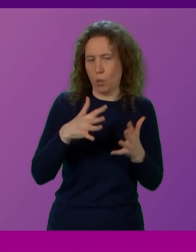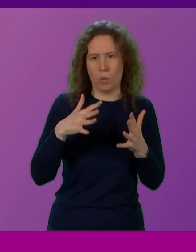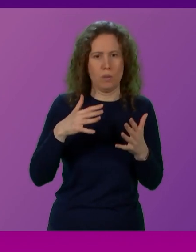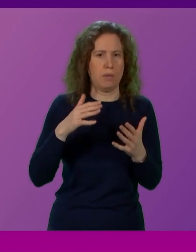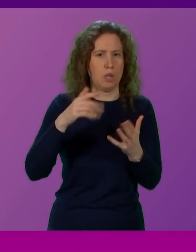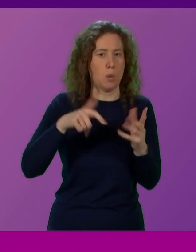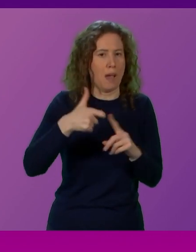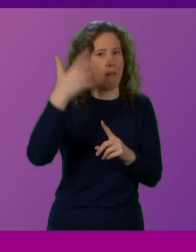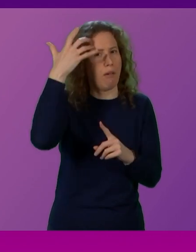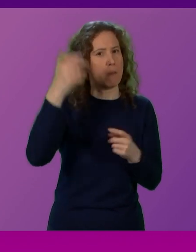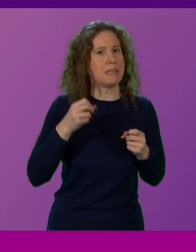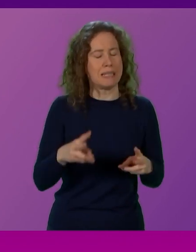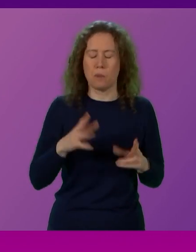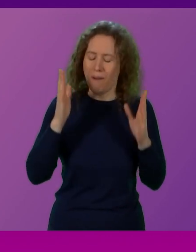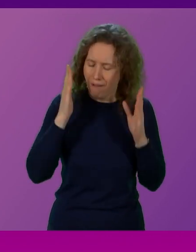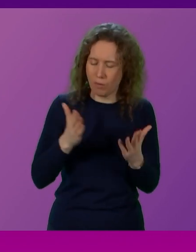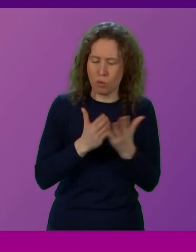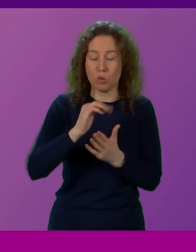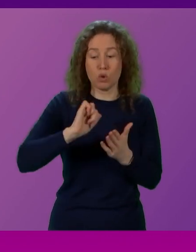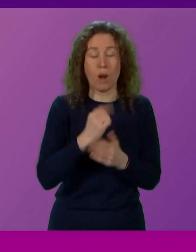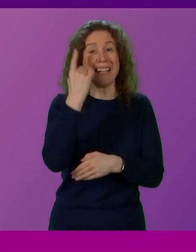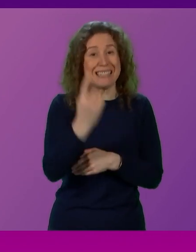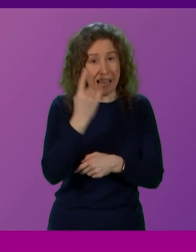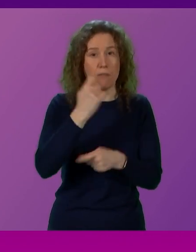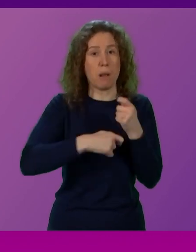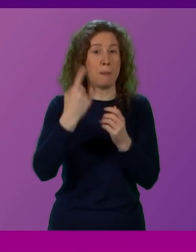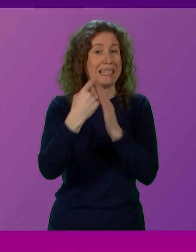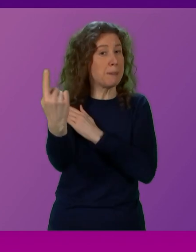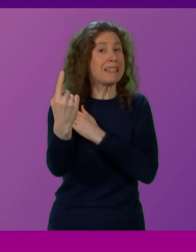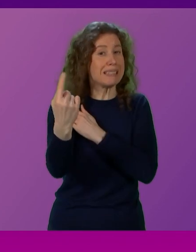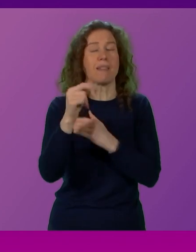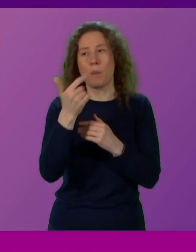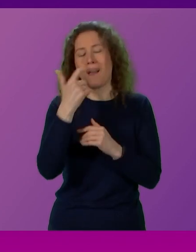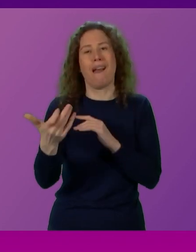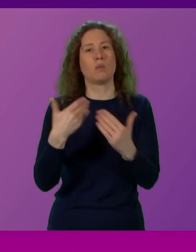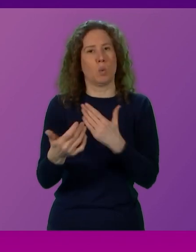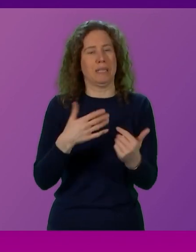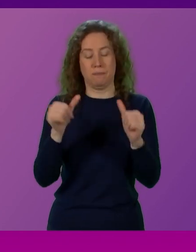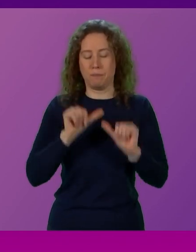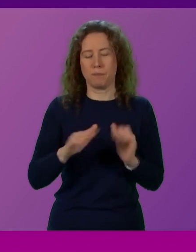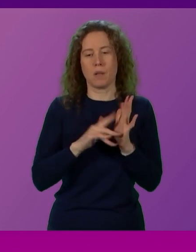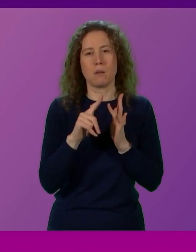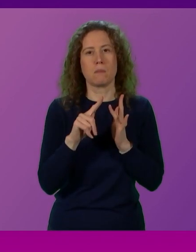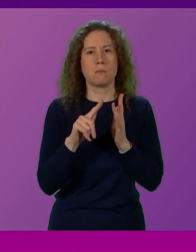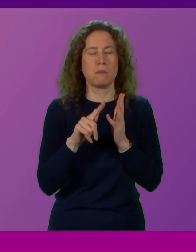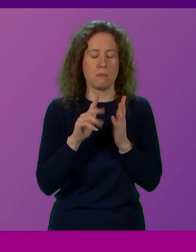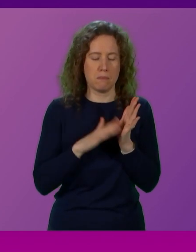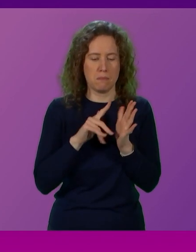The route to both is through Scotland becoming an independent country.